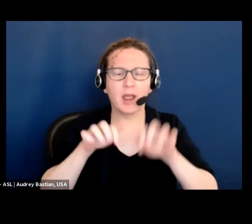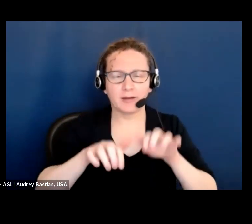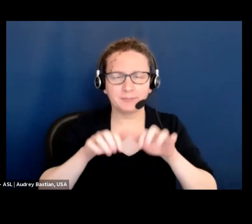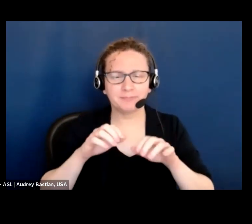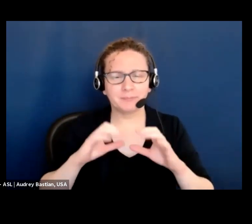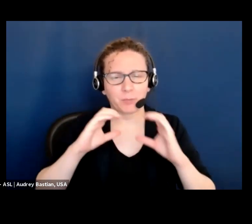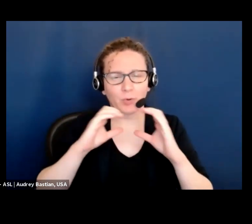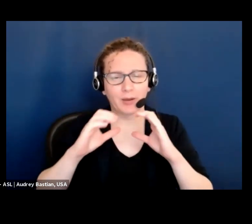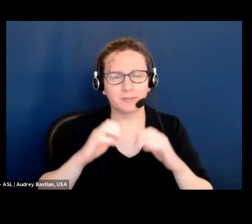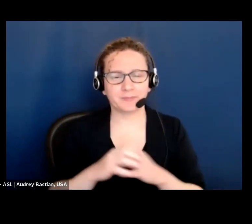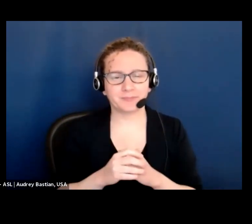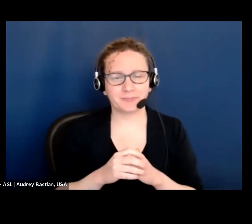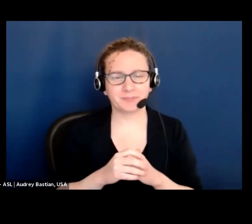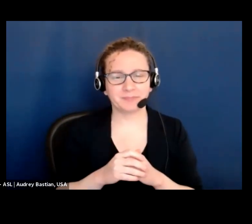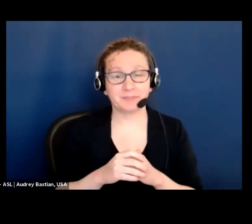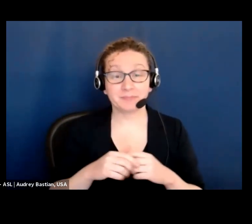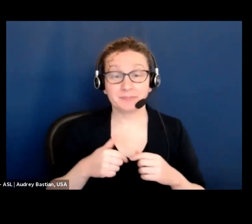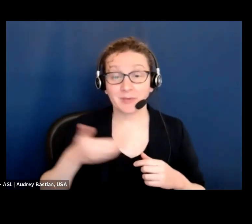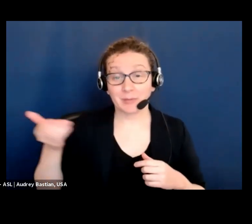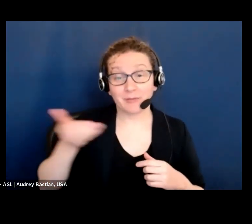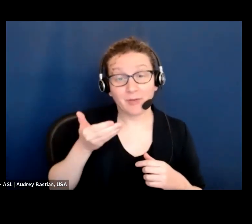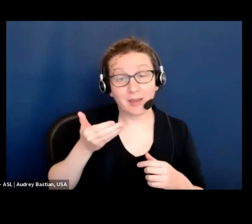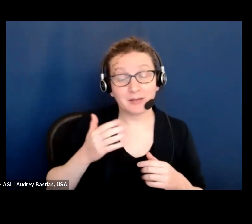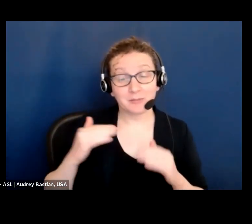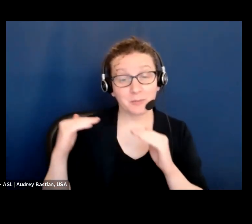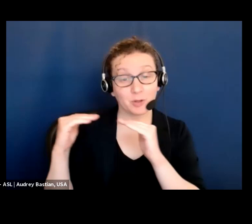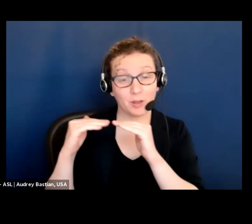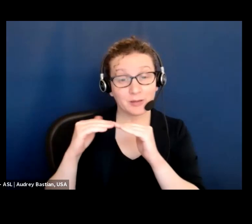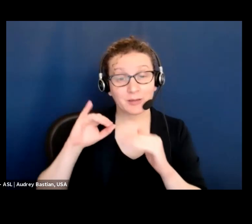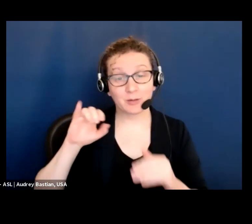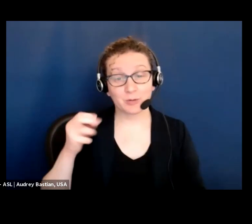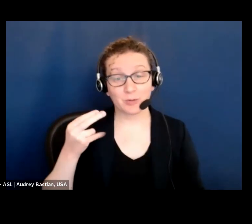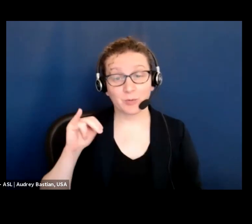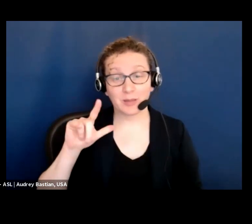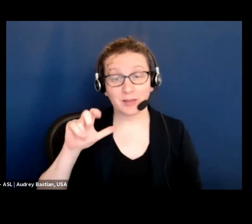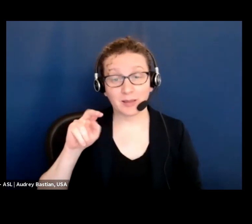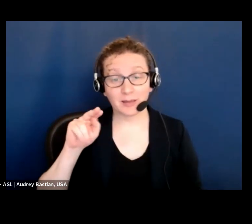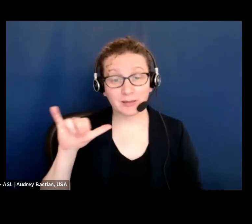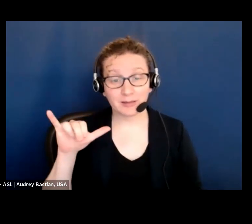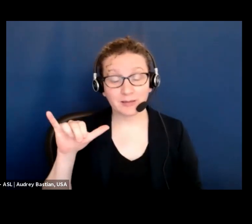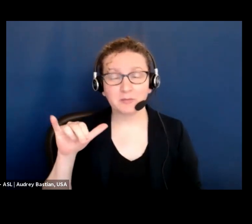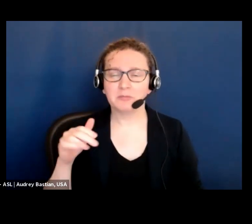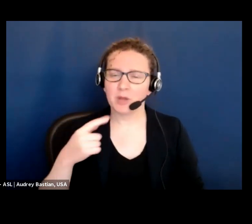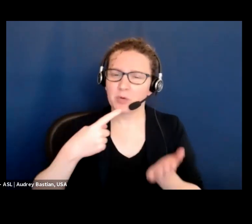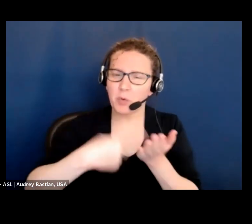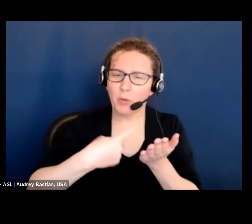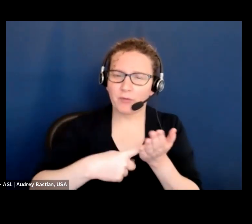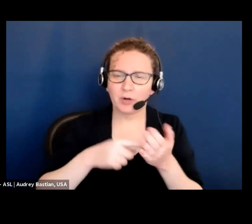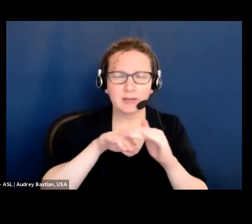And I'm going to invite my colleague Johileny to go over some accessibility tips with us.